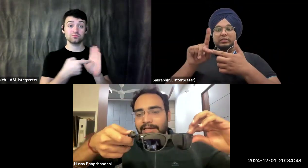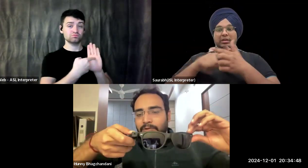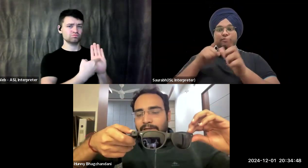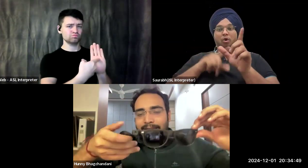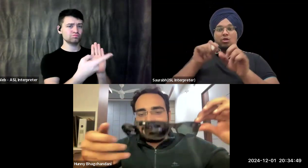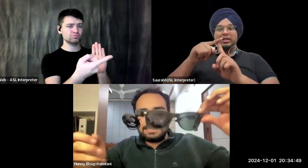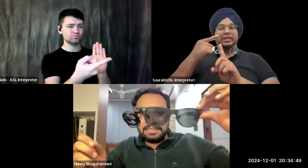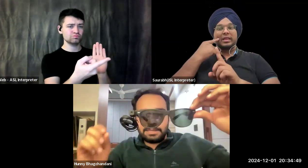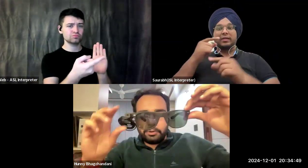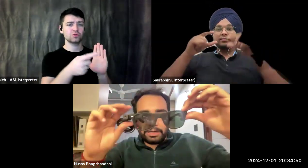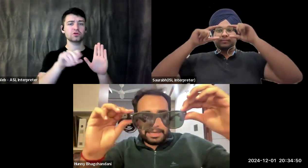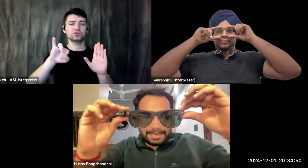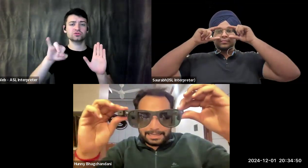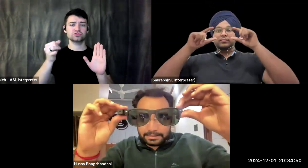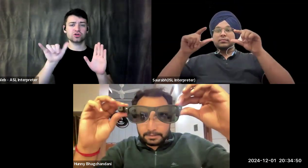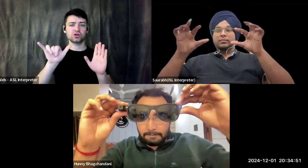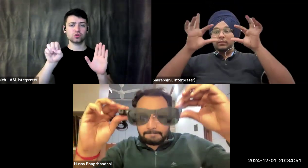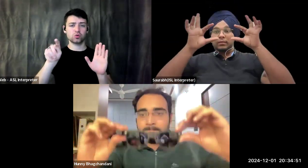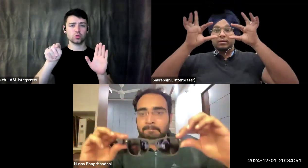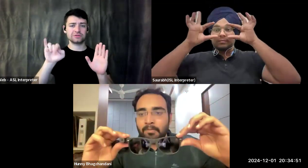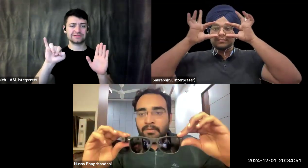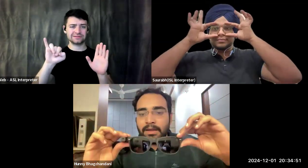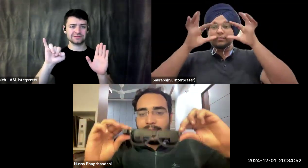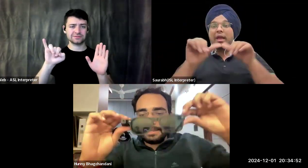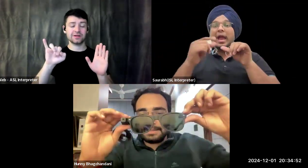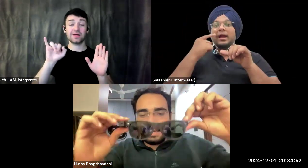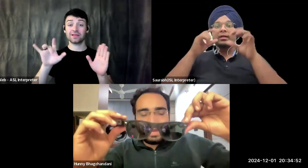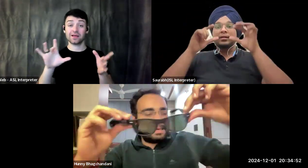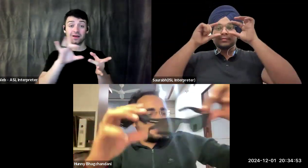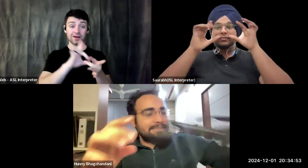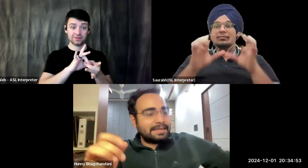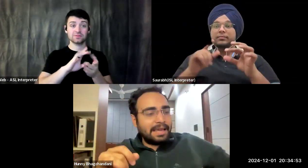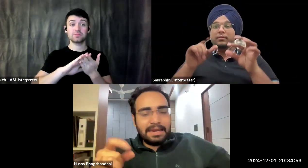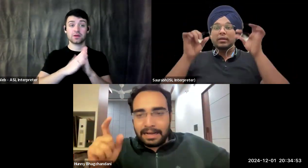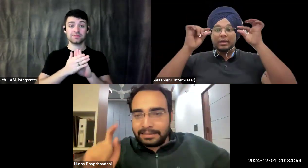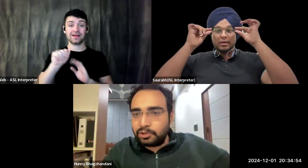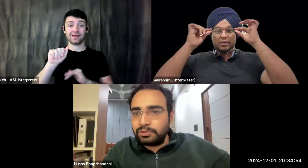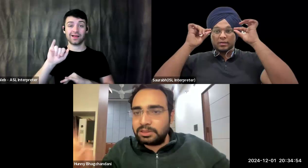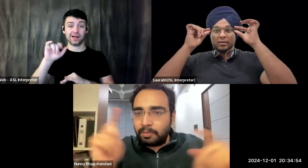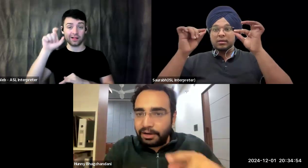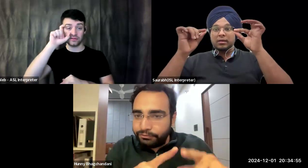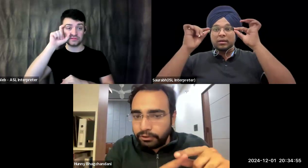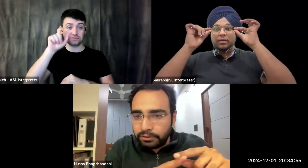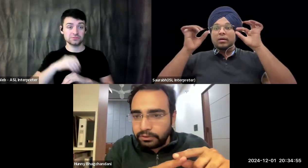And you can connect to glasses. This become your AI glass. And this AI glass can attach (connect) to a smartphone